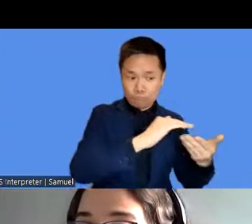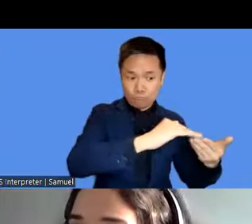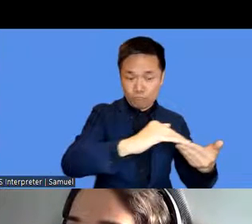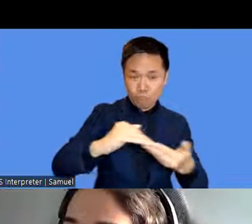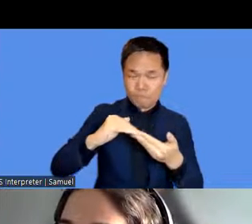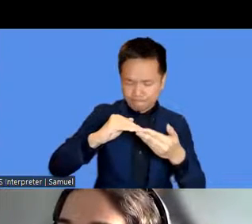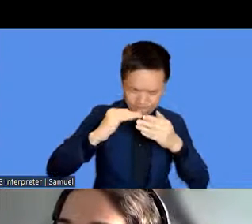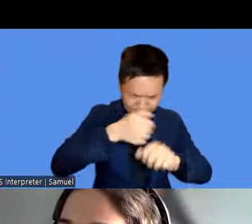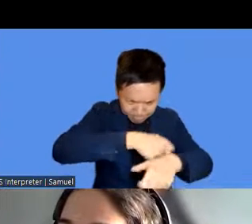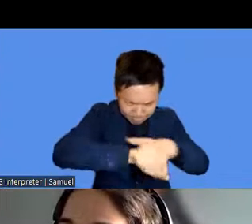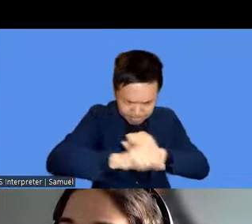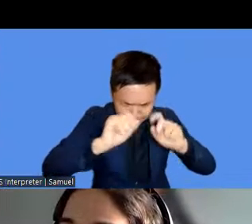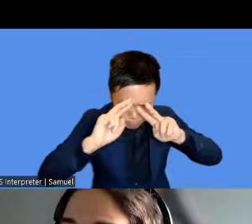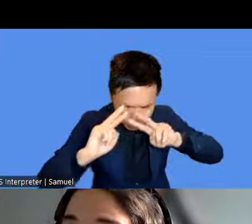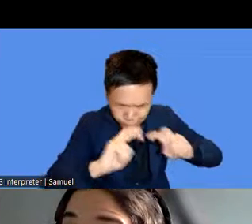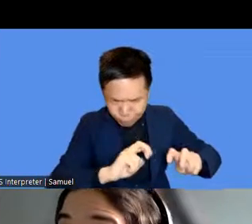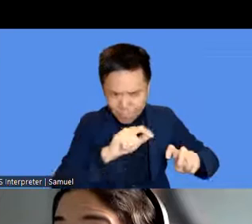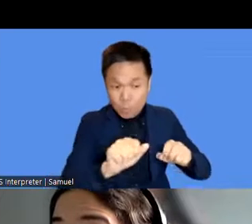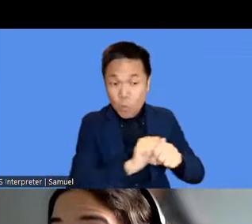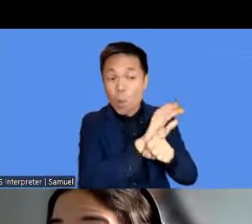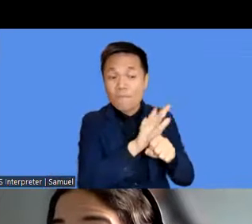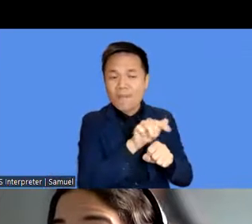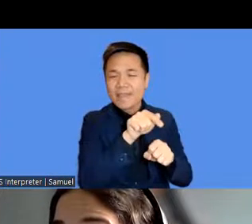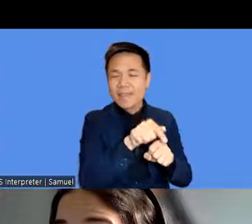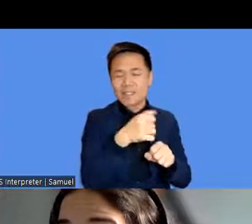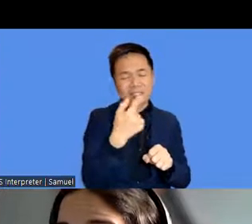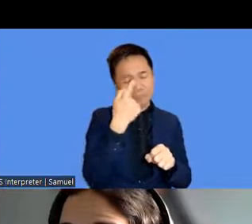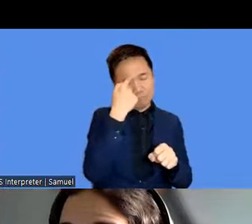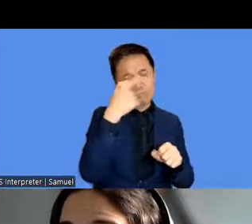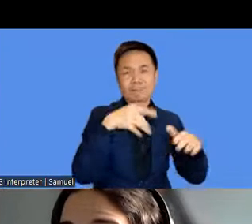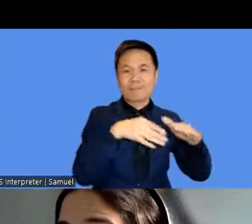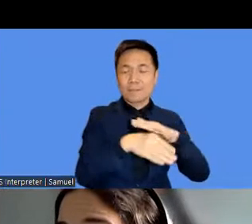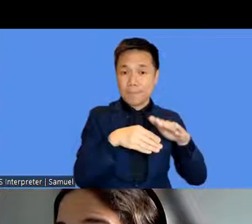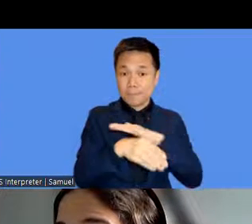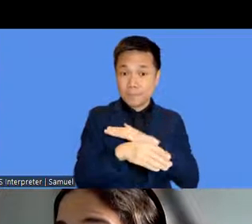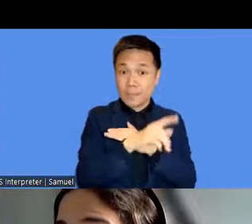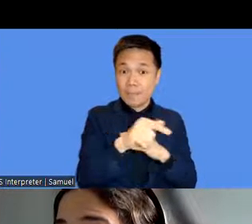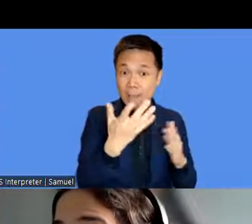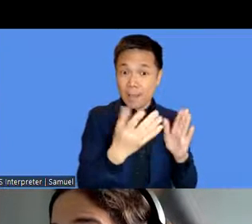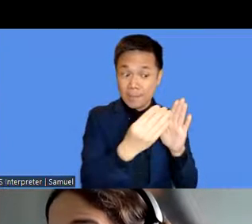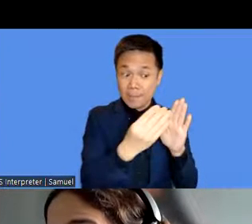And in the report we show what question was explored in this case study, the organizations